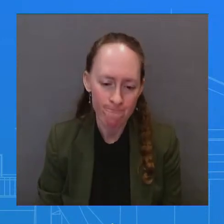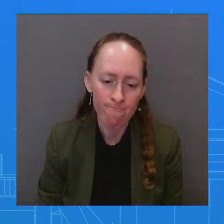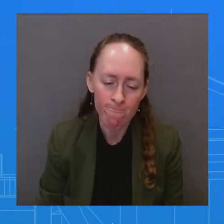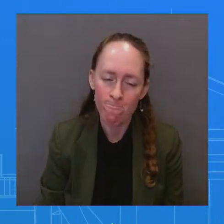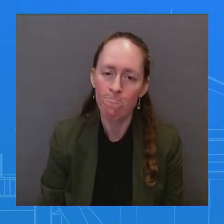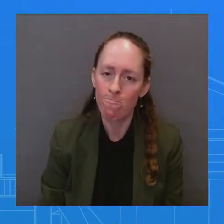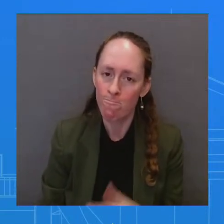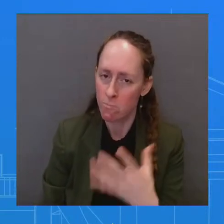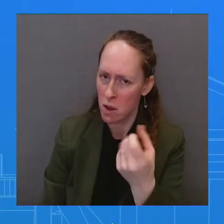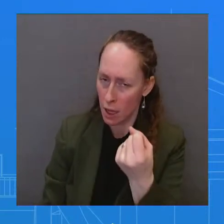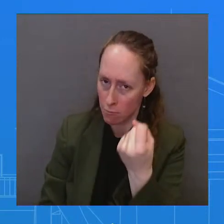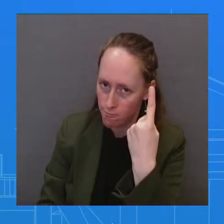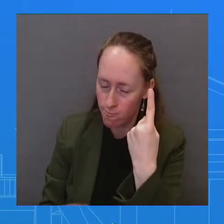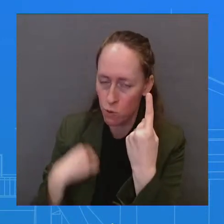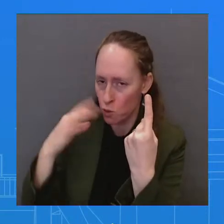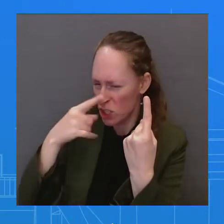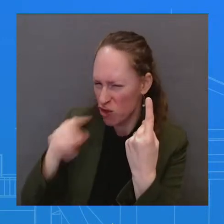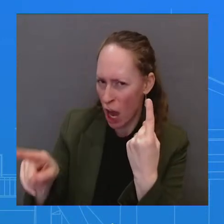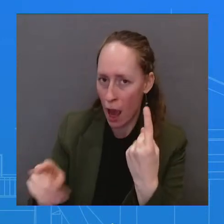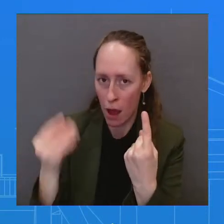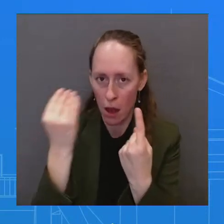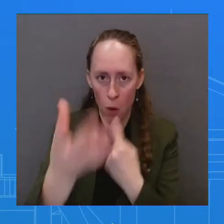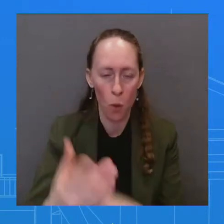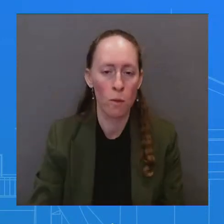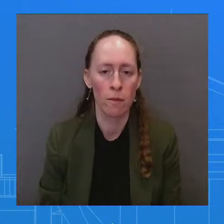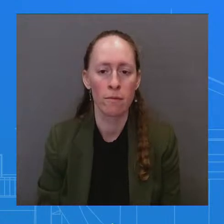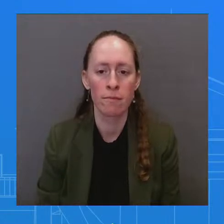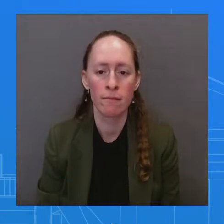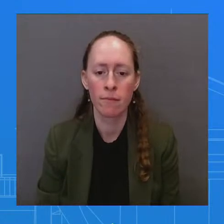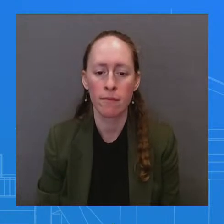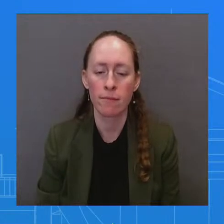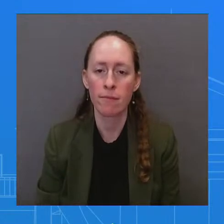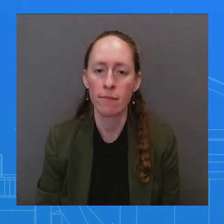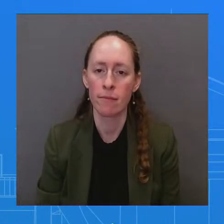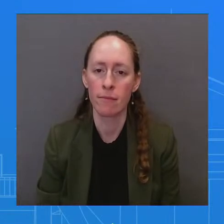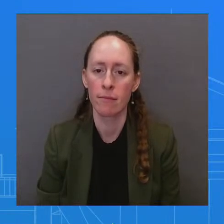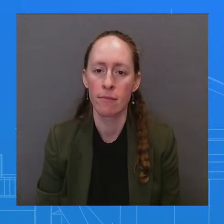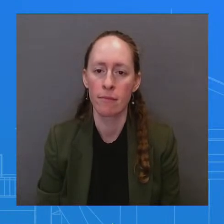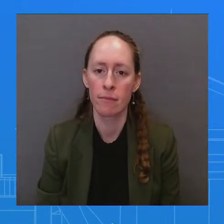John, can you give us a little more details on this upcoming visit of President Lourenço?